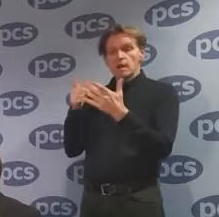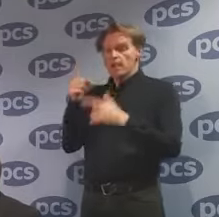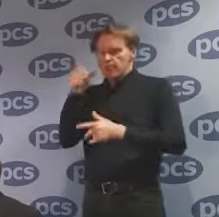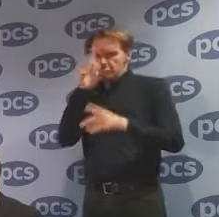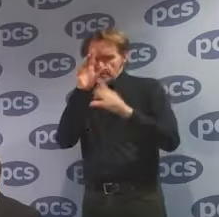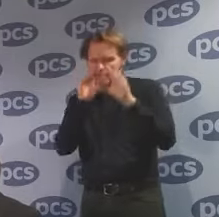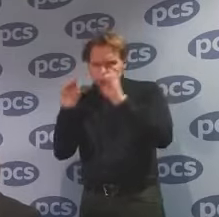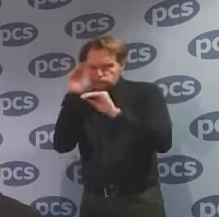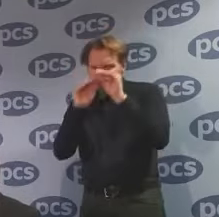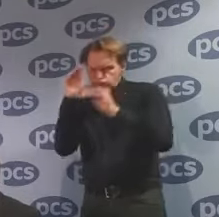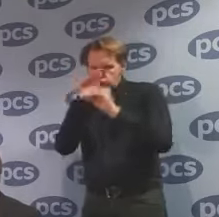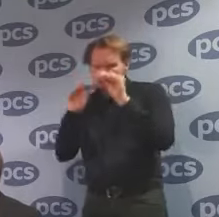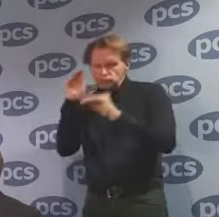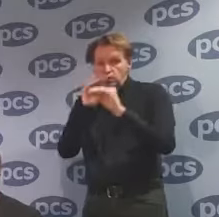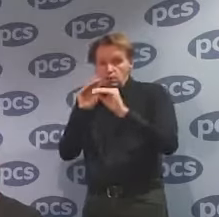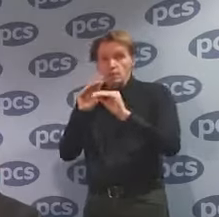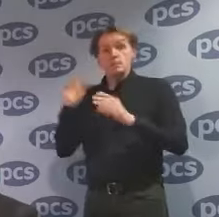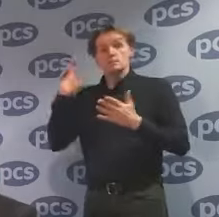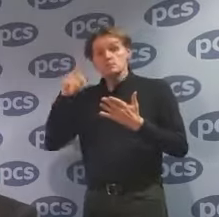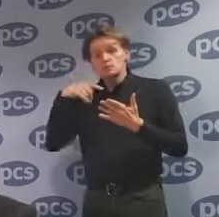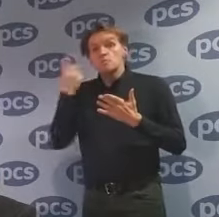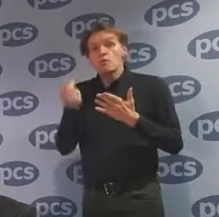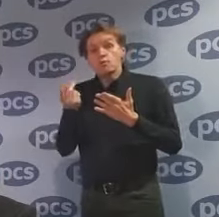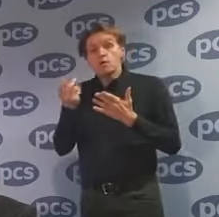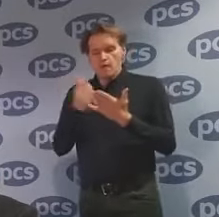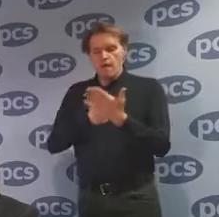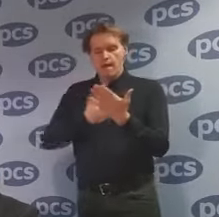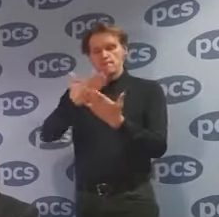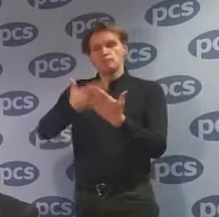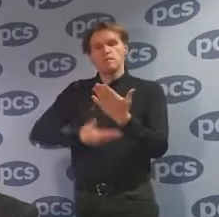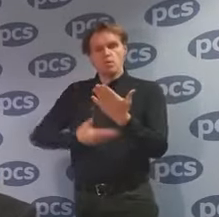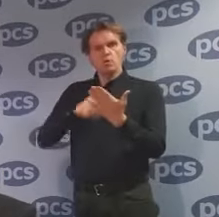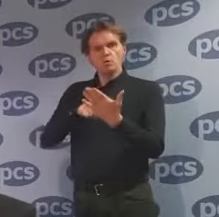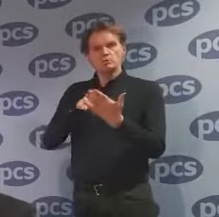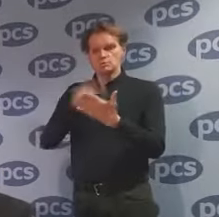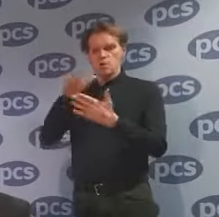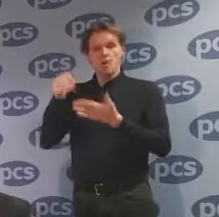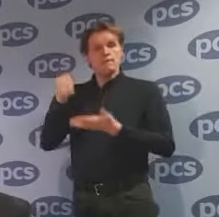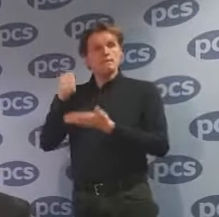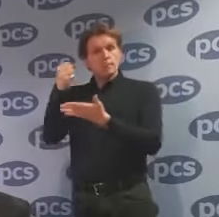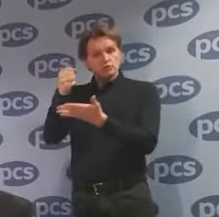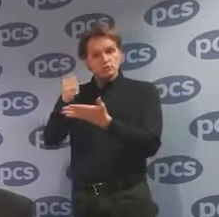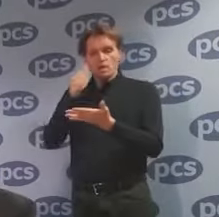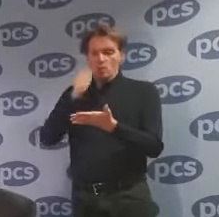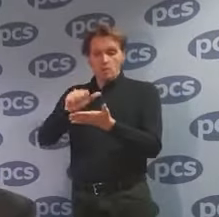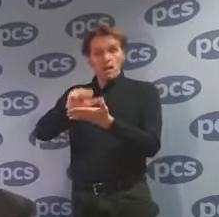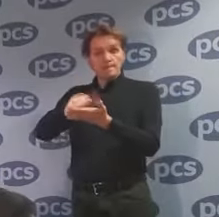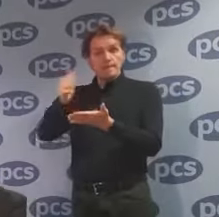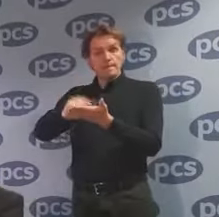report for the NEC tomorrow Janice so hopefully we'll be able to publish to branches in due course and maybe it's worth just giving some of the headlines